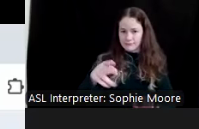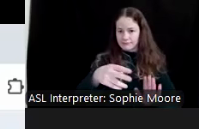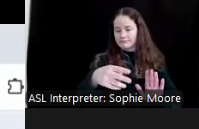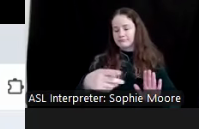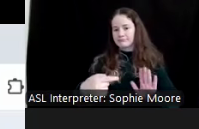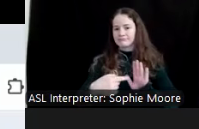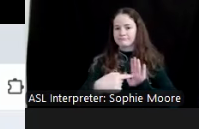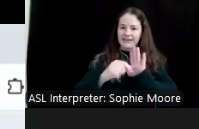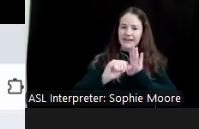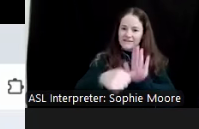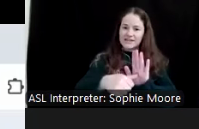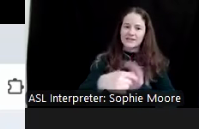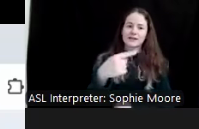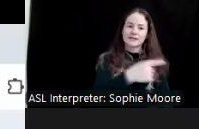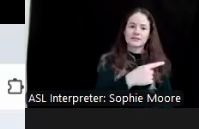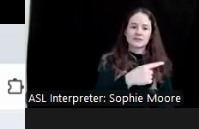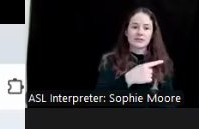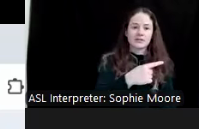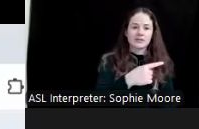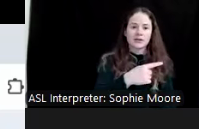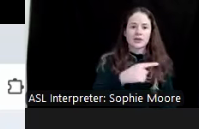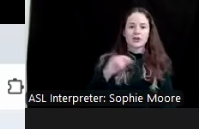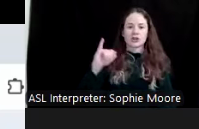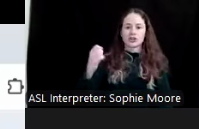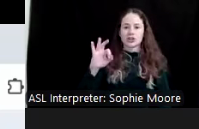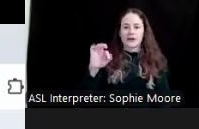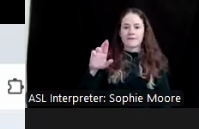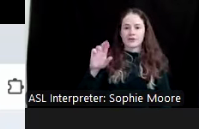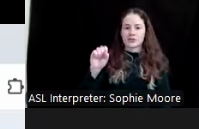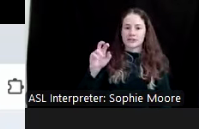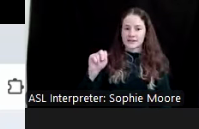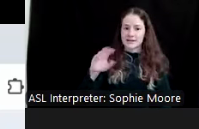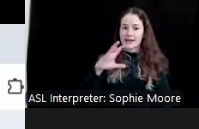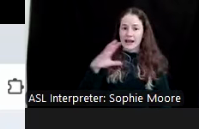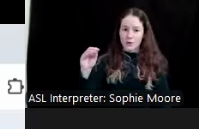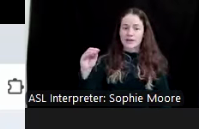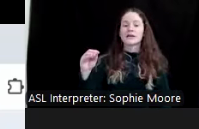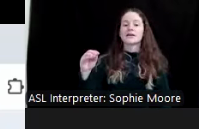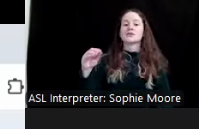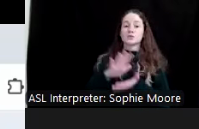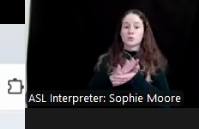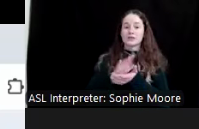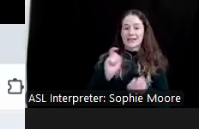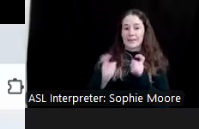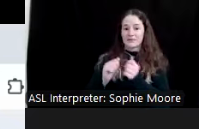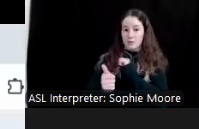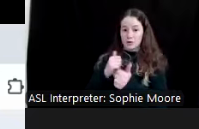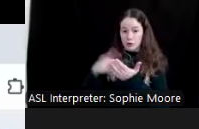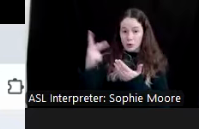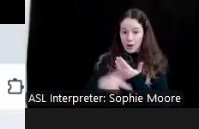sports program. It was born out of grants from the COVID era and they have an amazing opportunity for students in